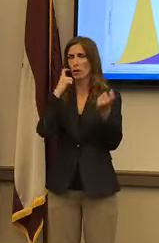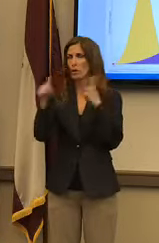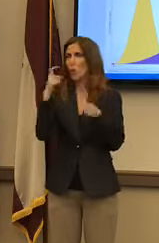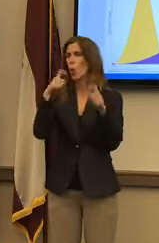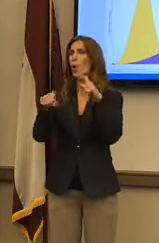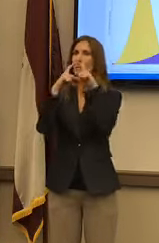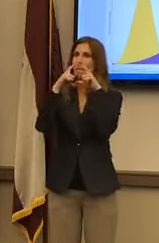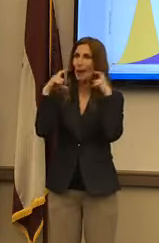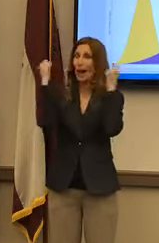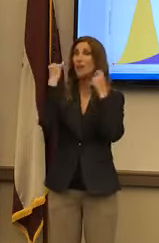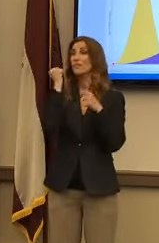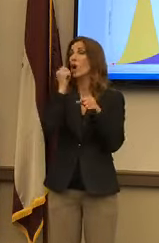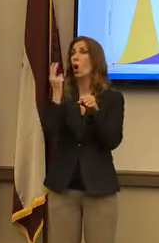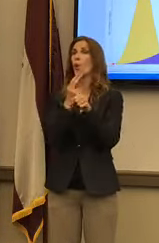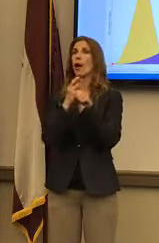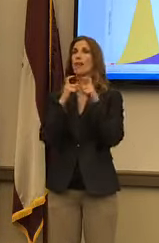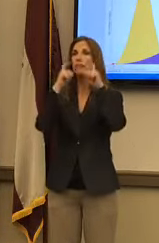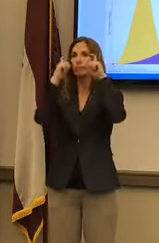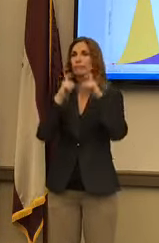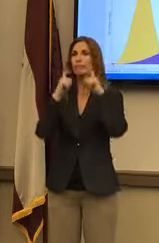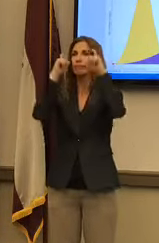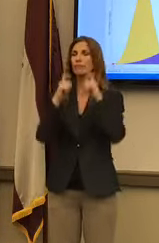wearing them continuously they were pulling them up as they were passing